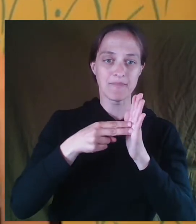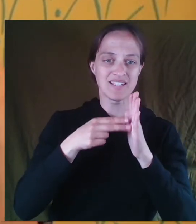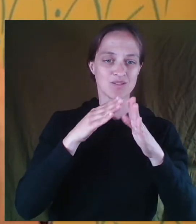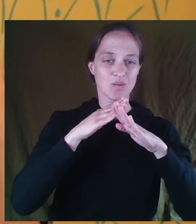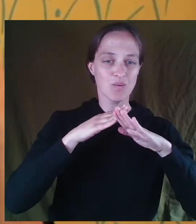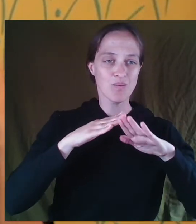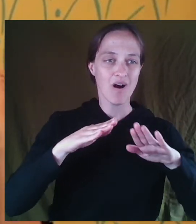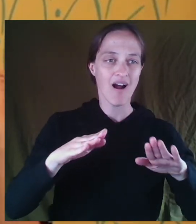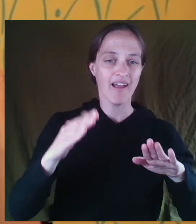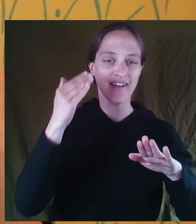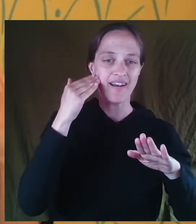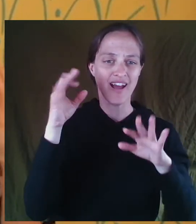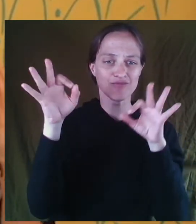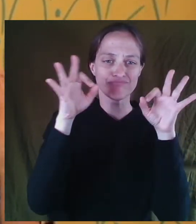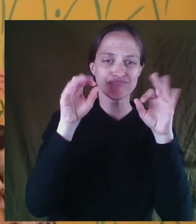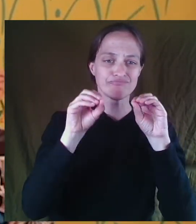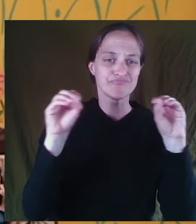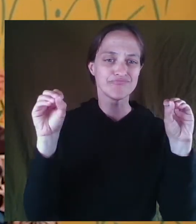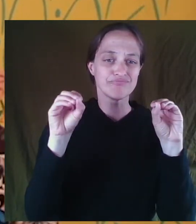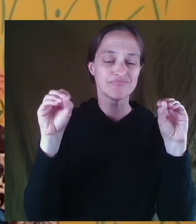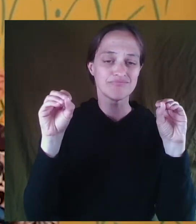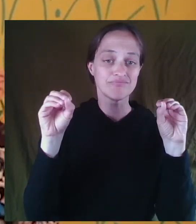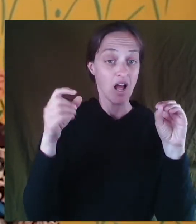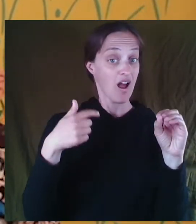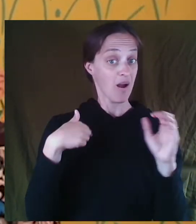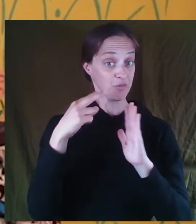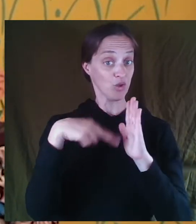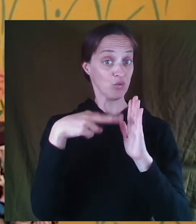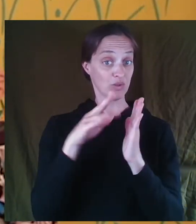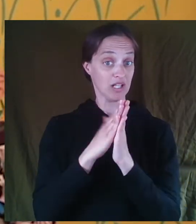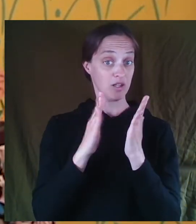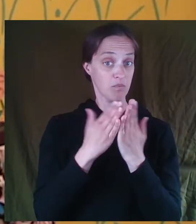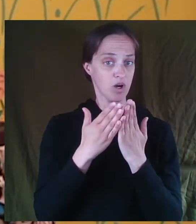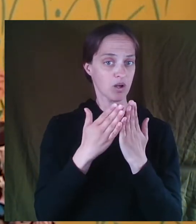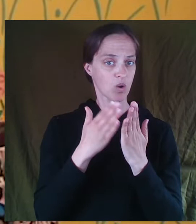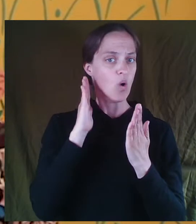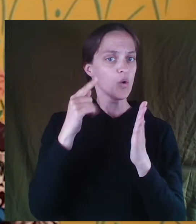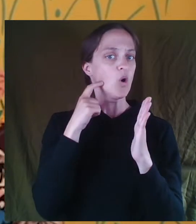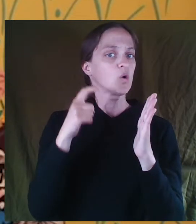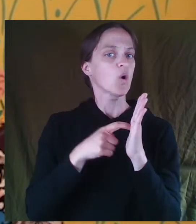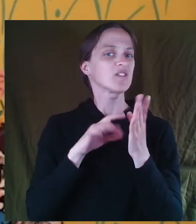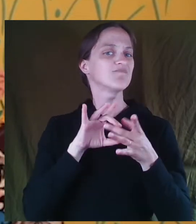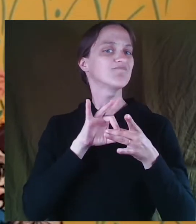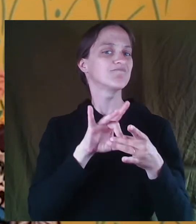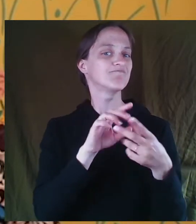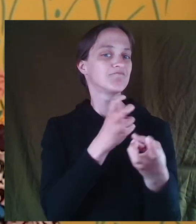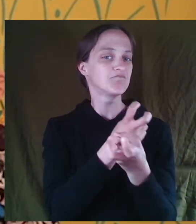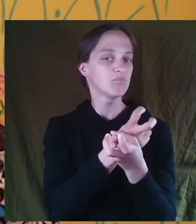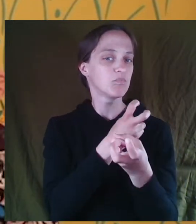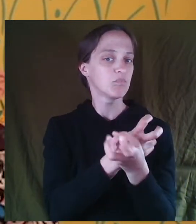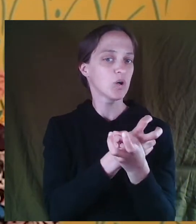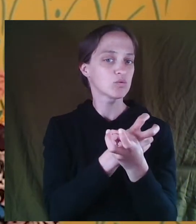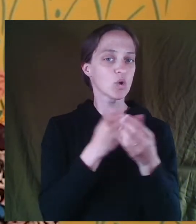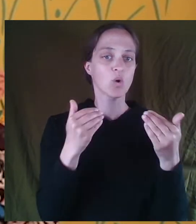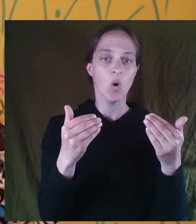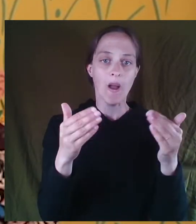that makes it so it's quiet and focused in your head. I'm gonna read the first part and the first part, you'll notice is all about bones.